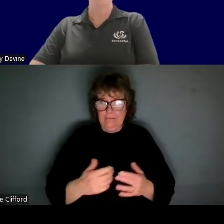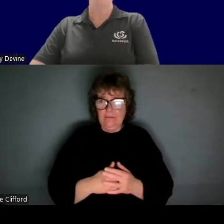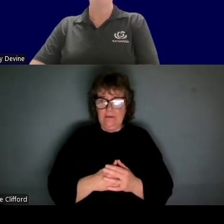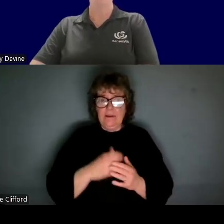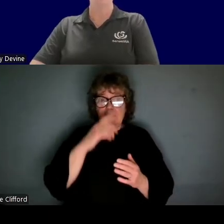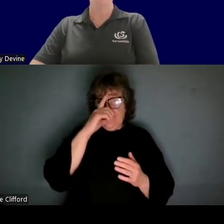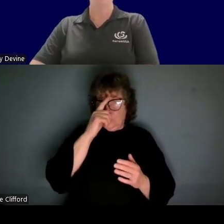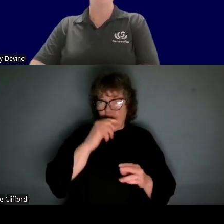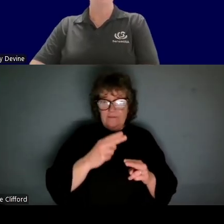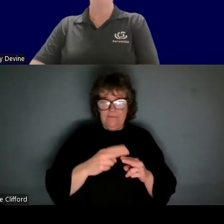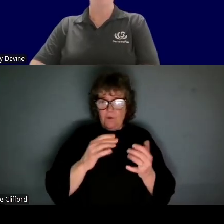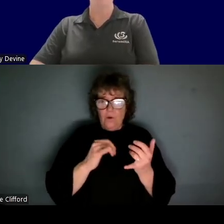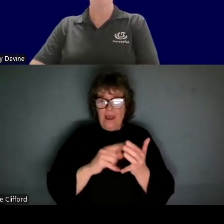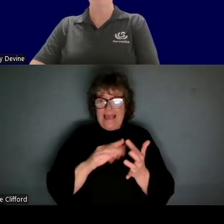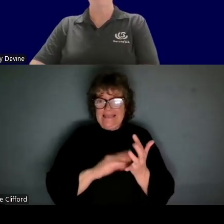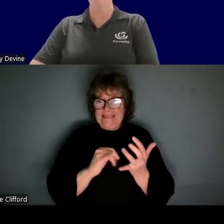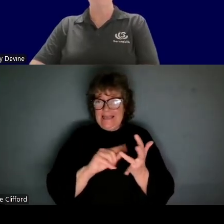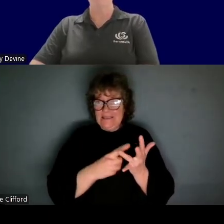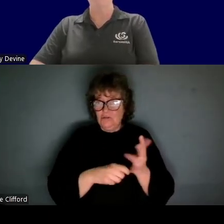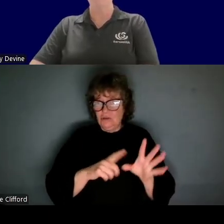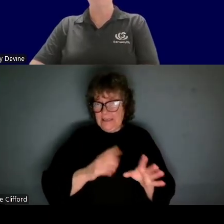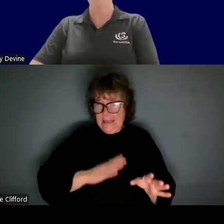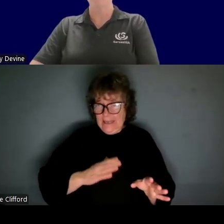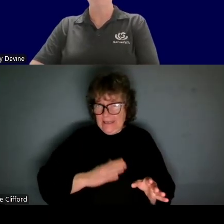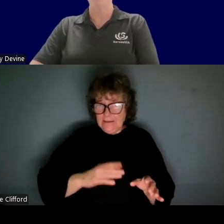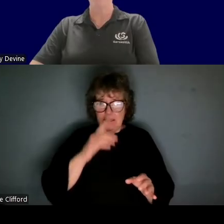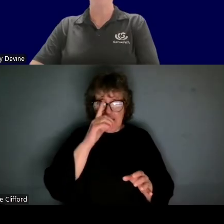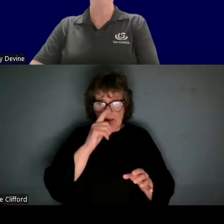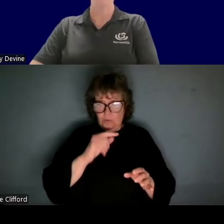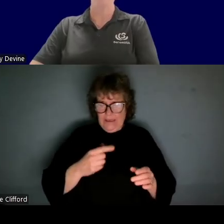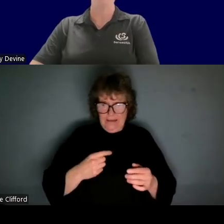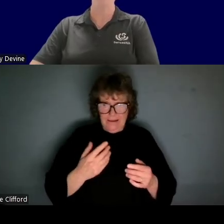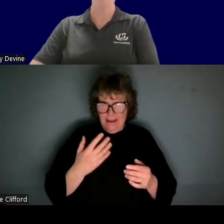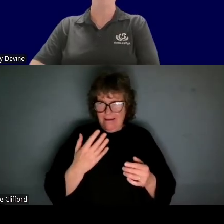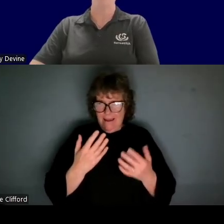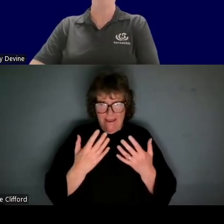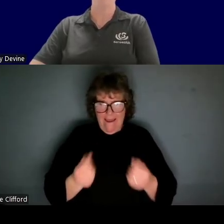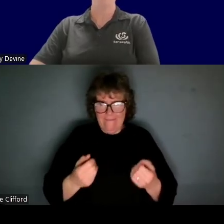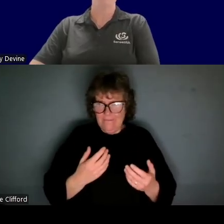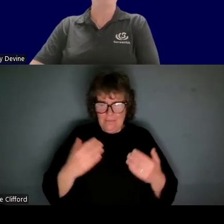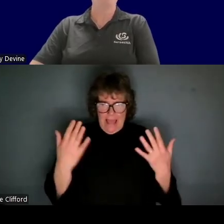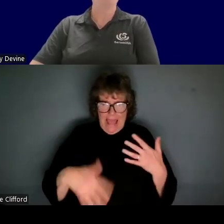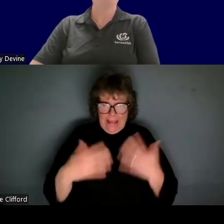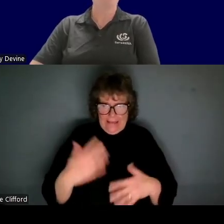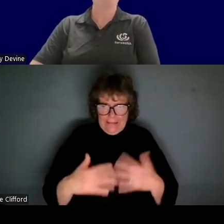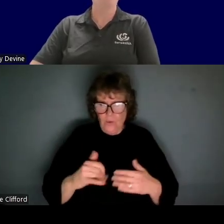it could be a response to pain and discomfort or orientation and overwhelm. For example,